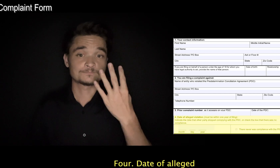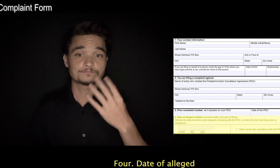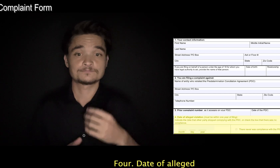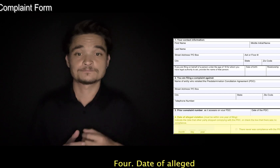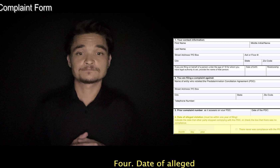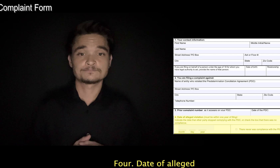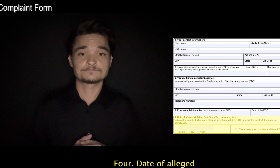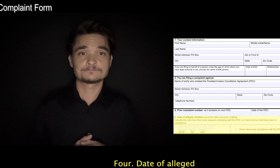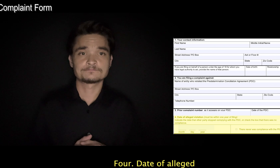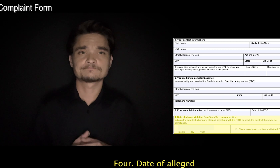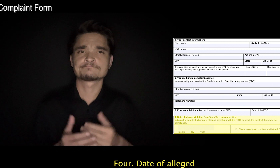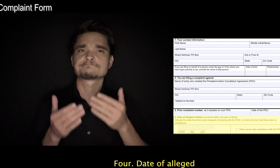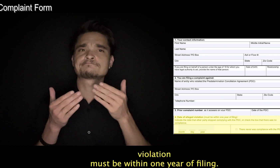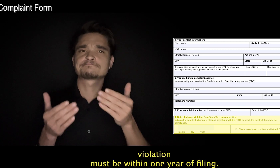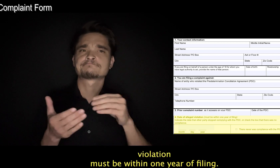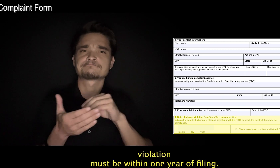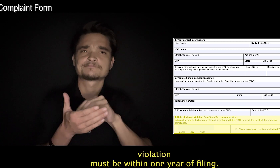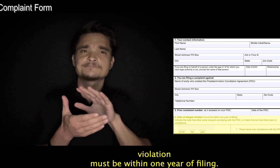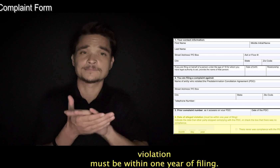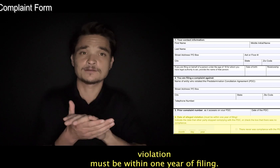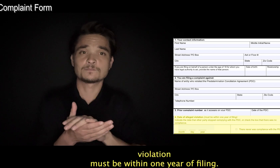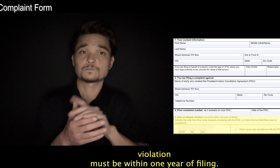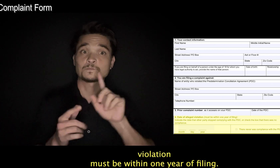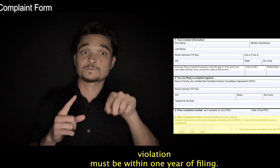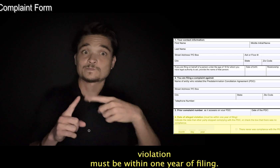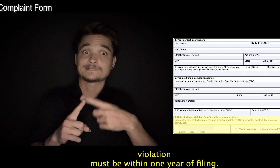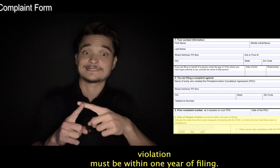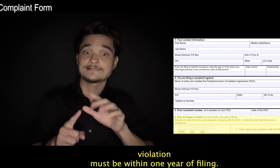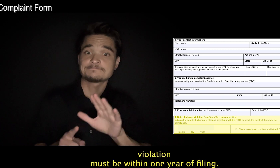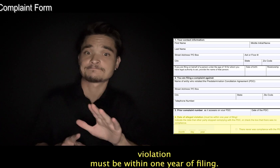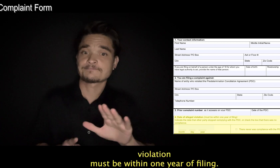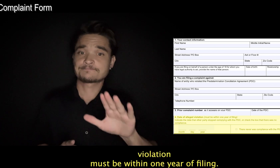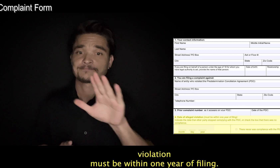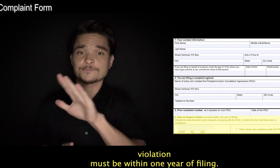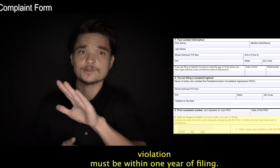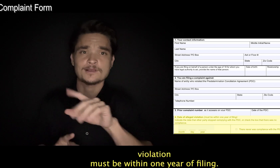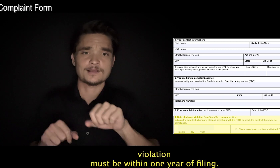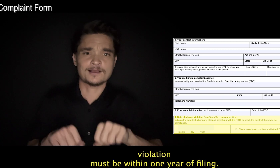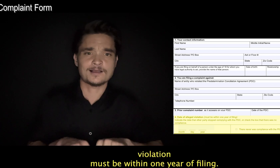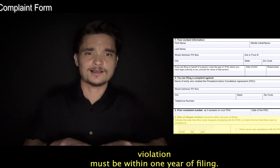Four. Date of alleged violation must be within one year of filing.